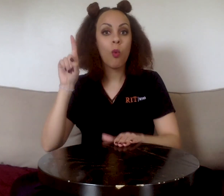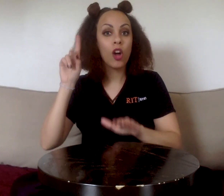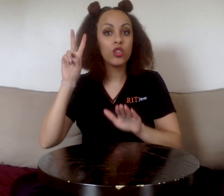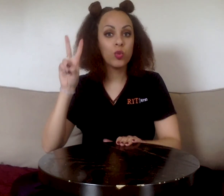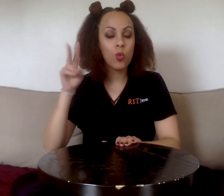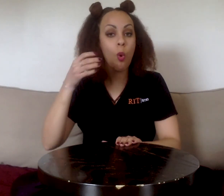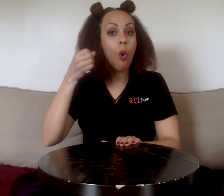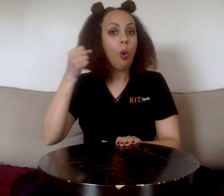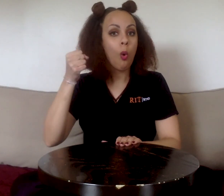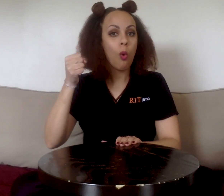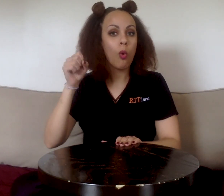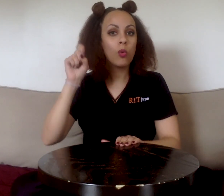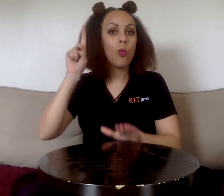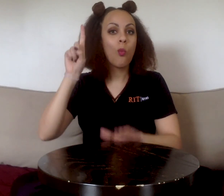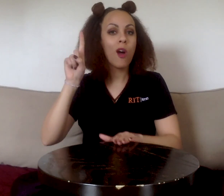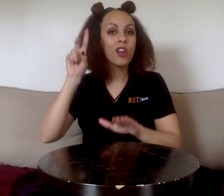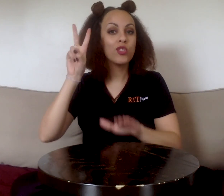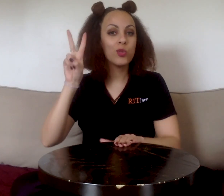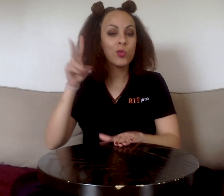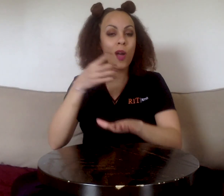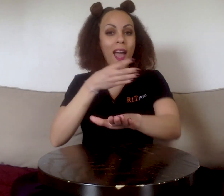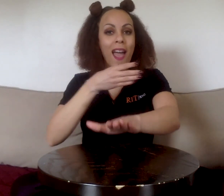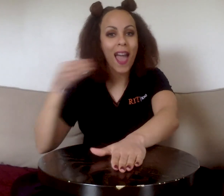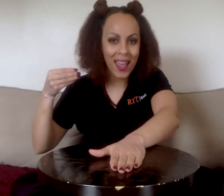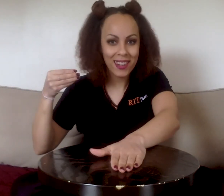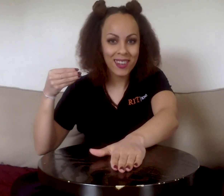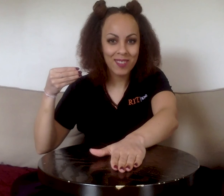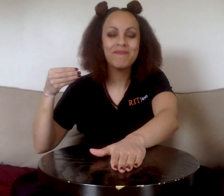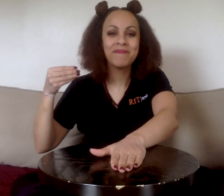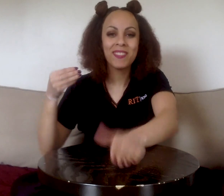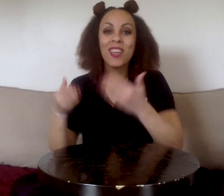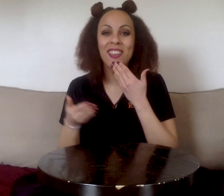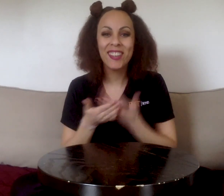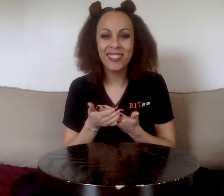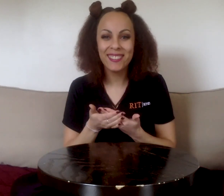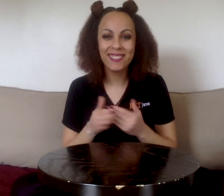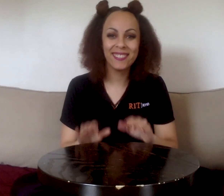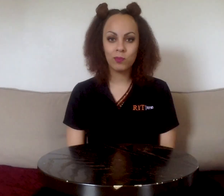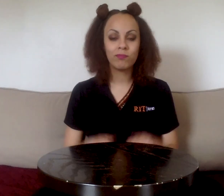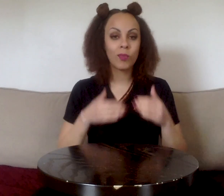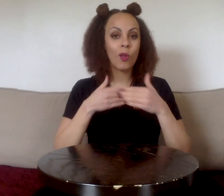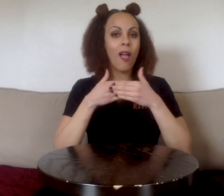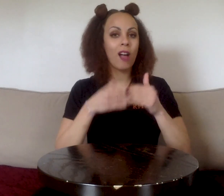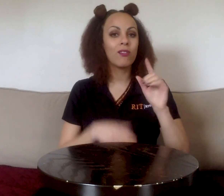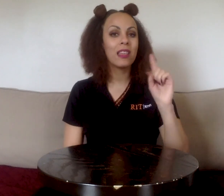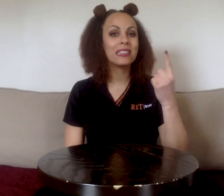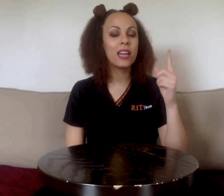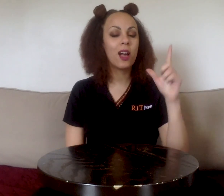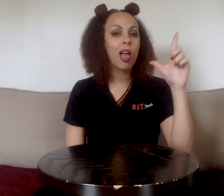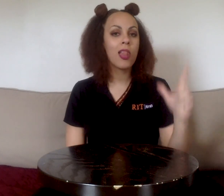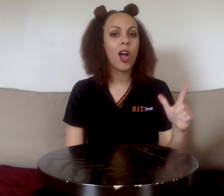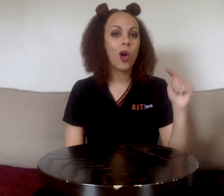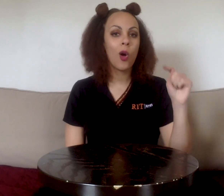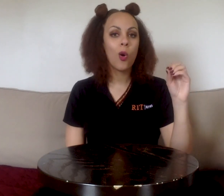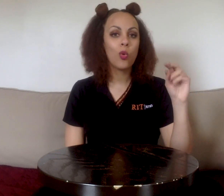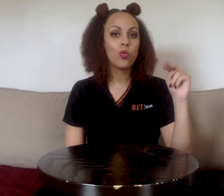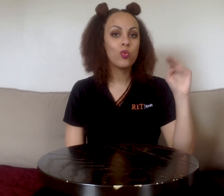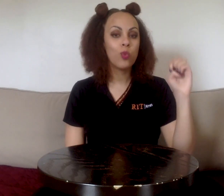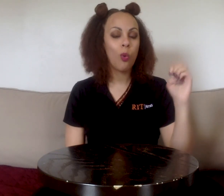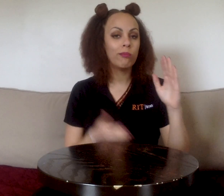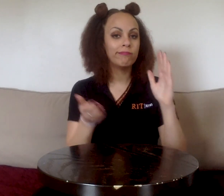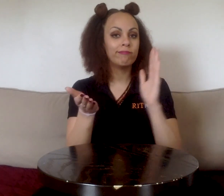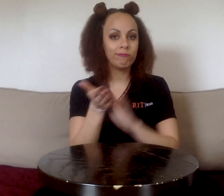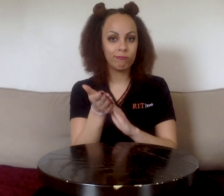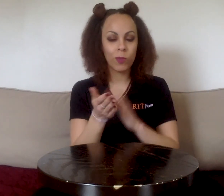One two hold one two and! Good.